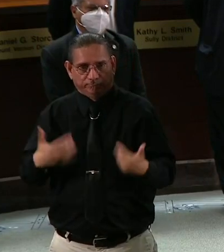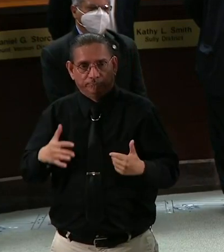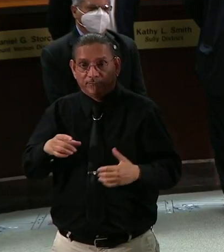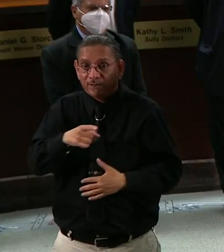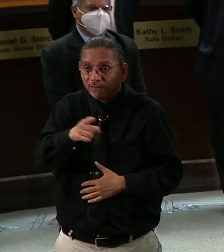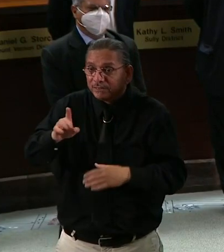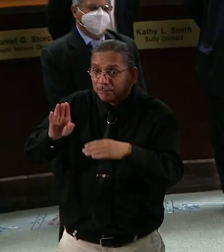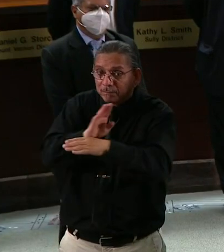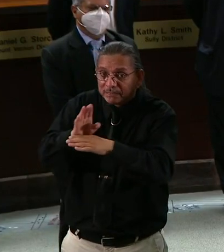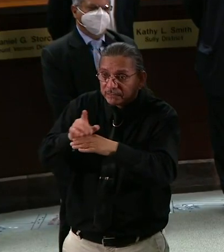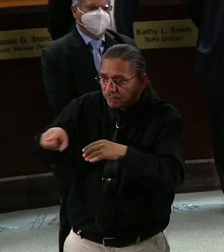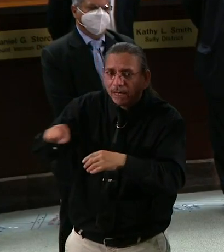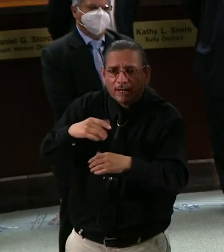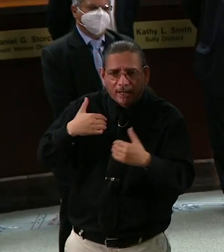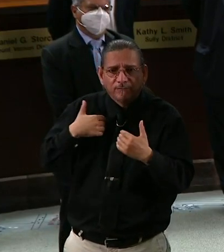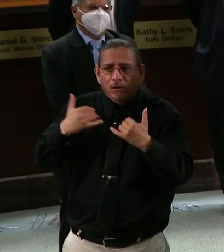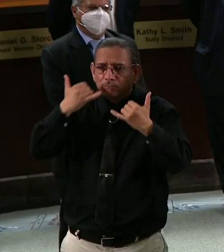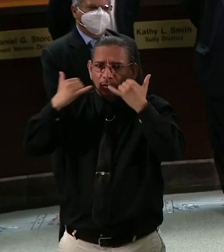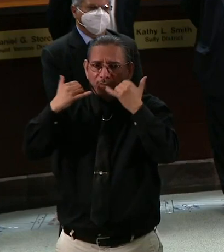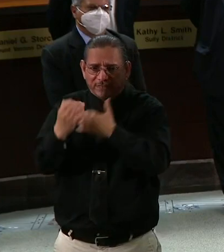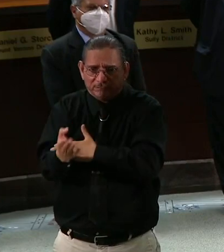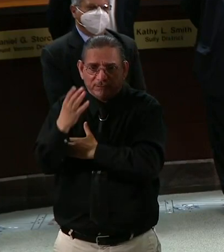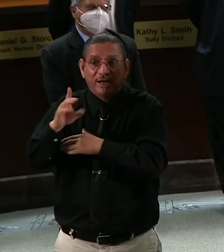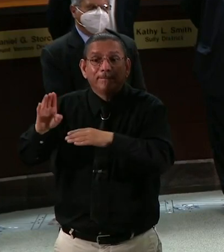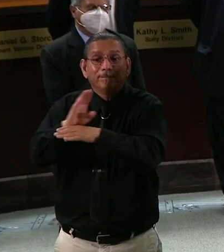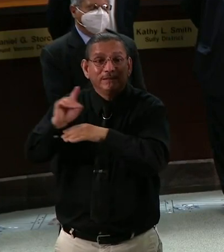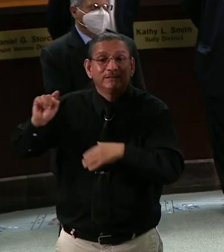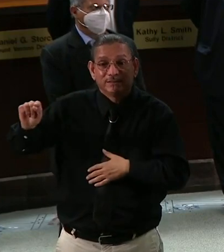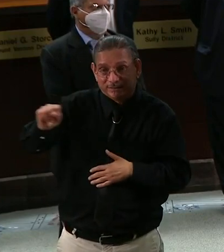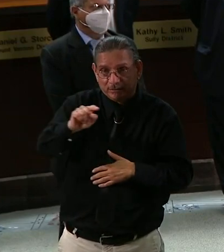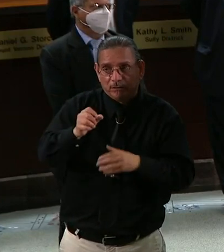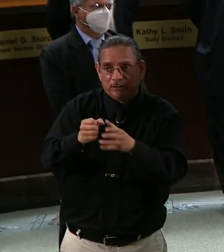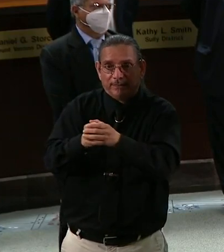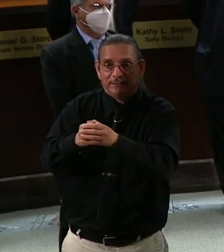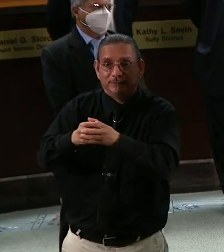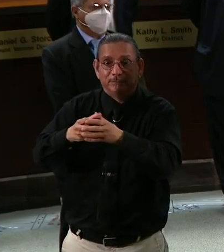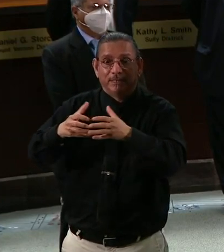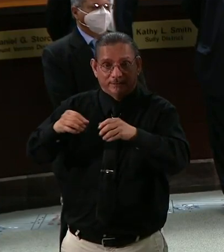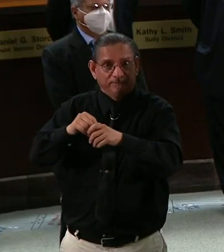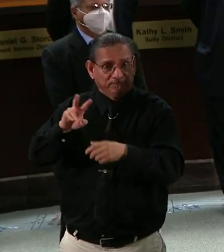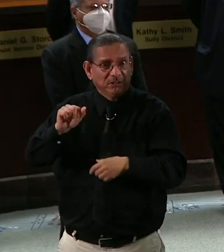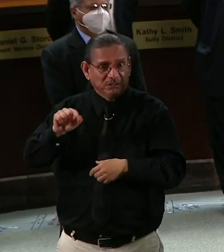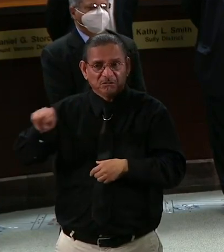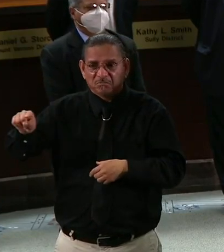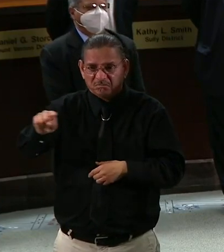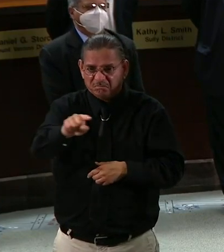LIST PRICE WITH WITH BUSINESSES SO I WAS JUST GONNA SOME PHONE